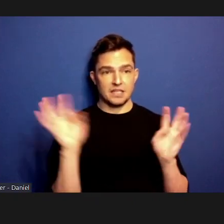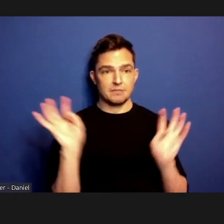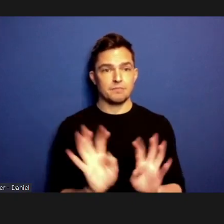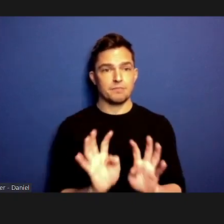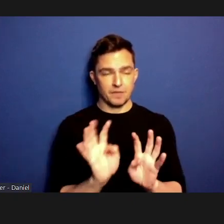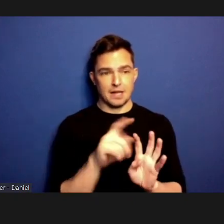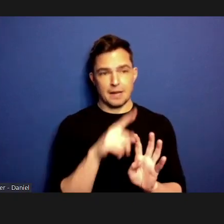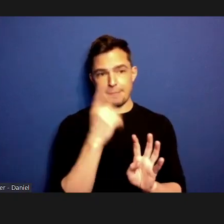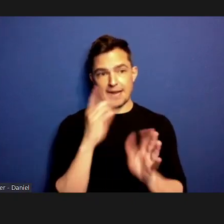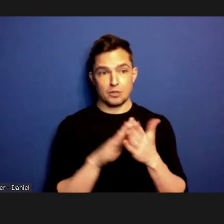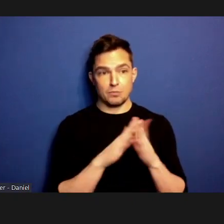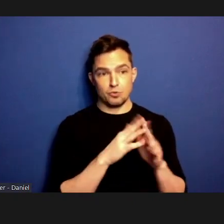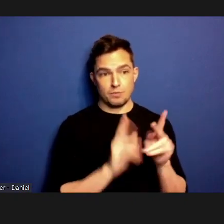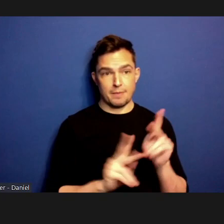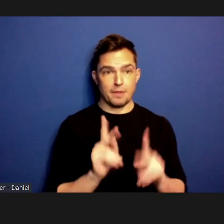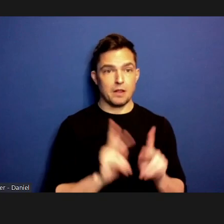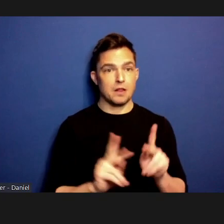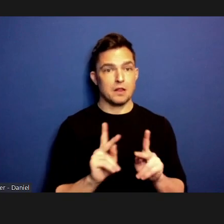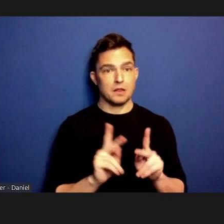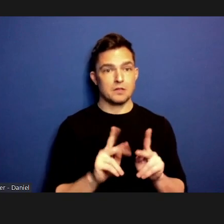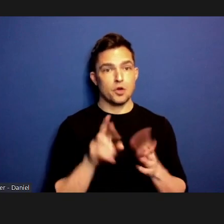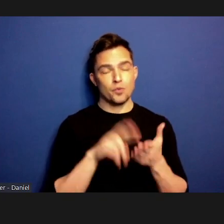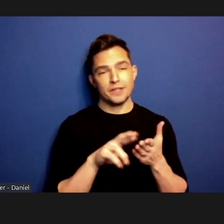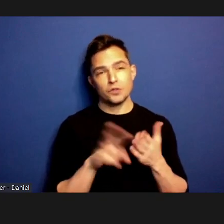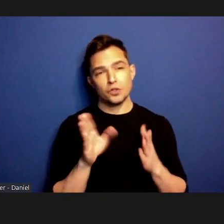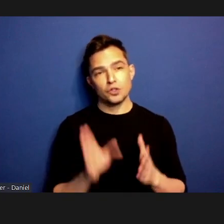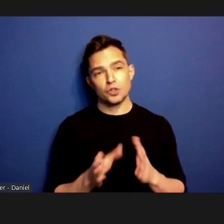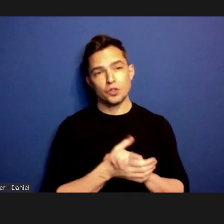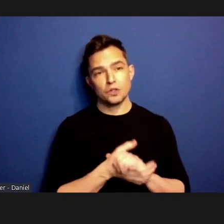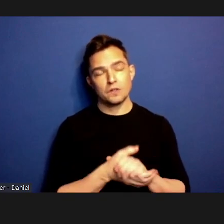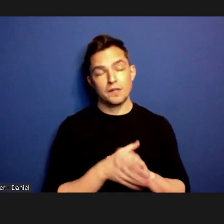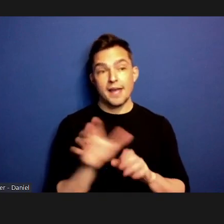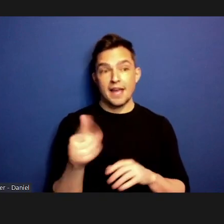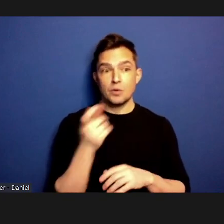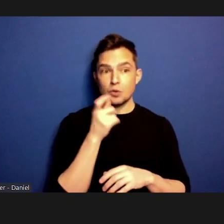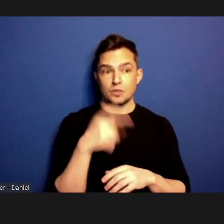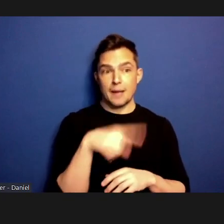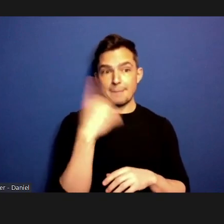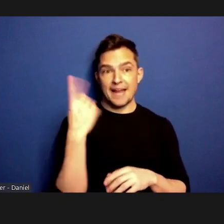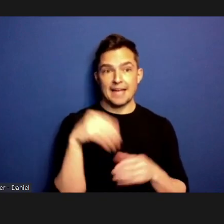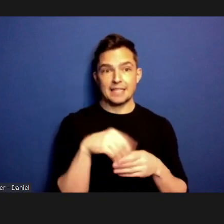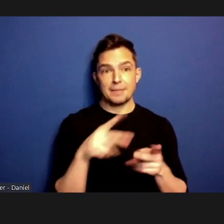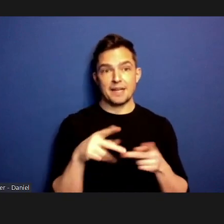community folks, black researchers, anyone who was black in a space. We gather together